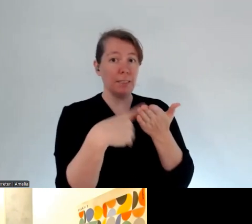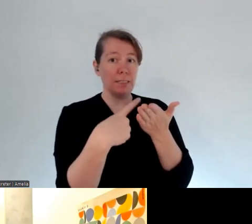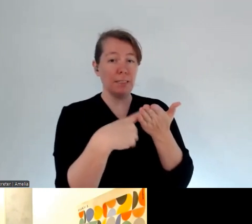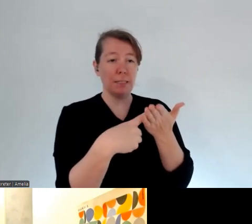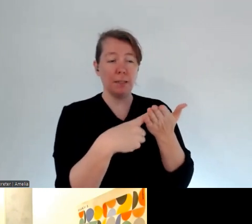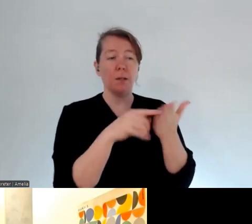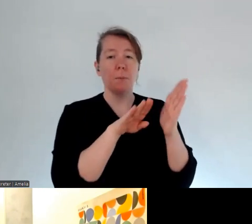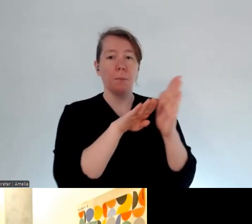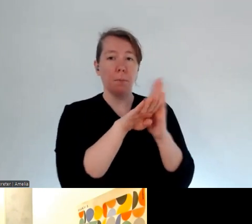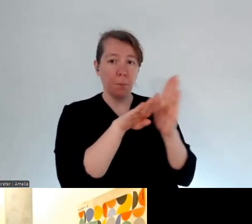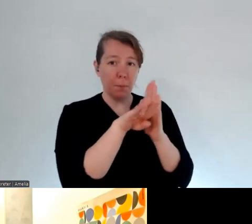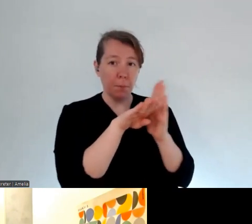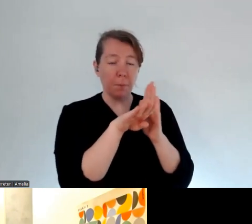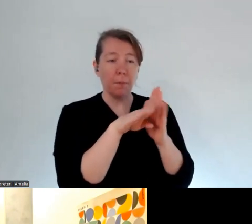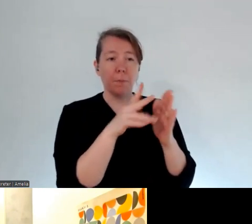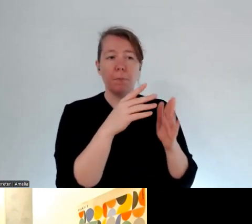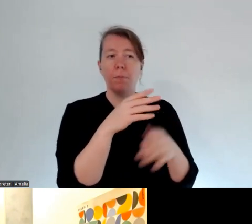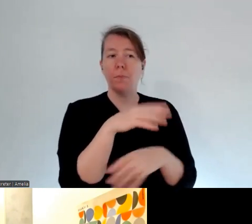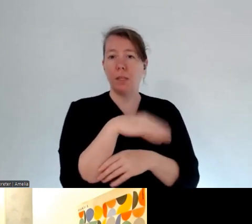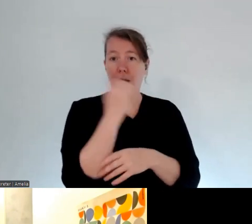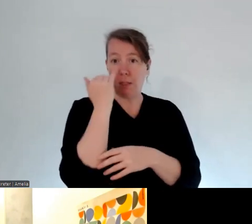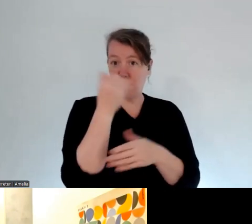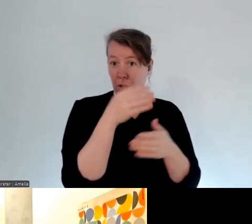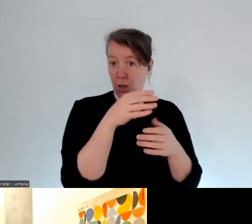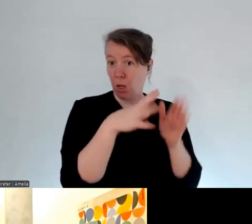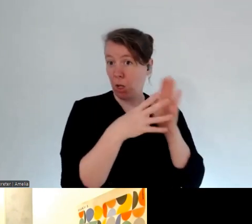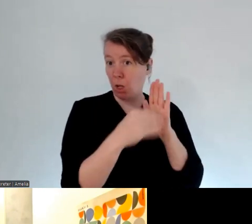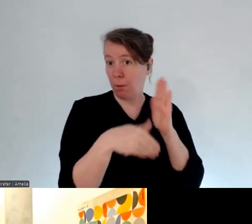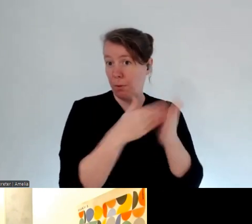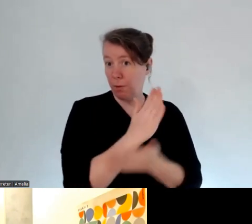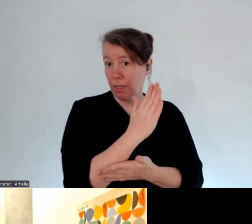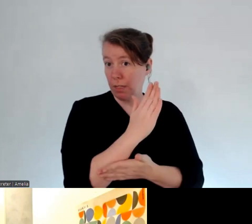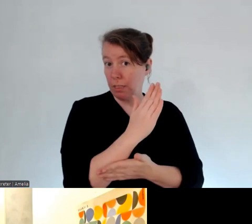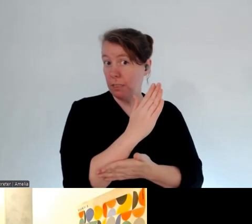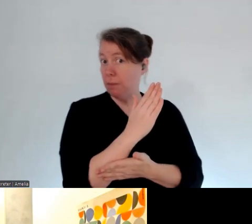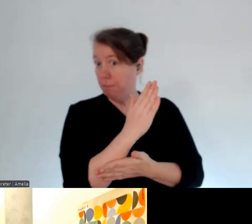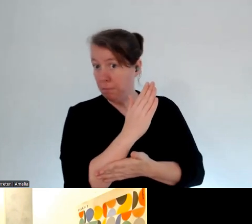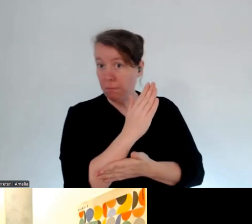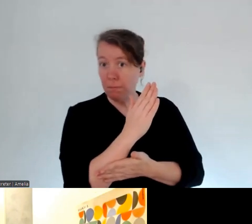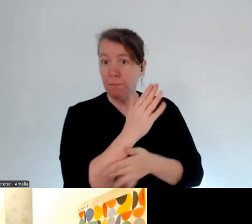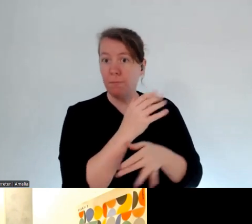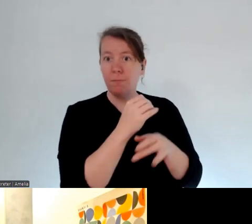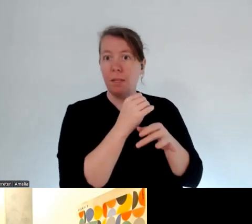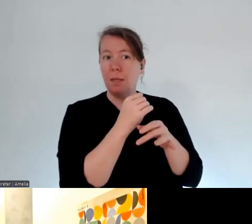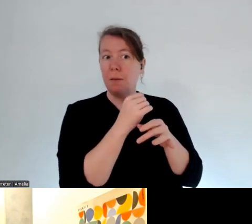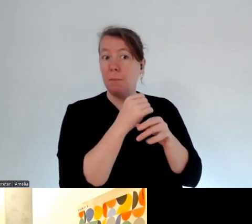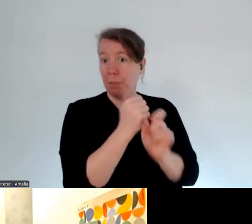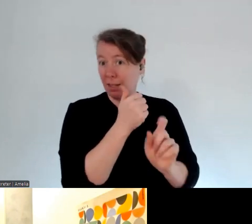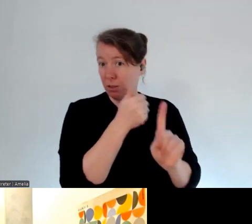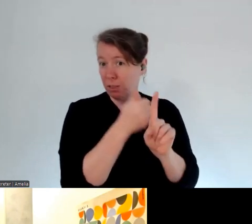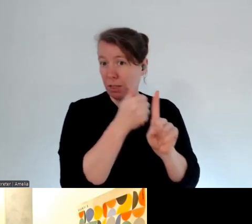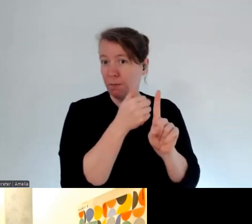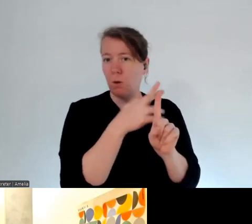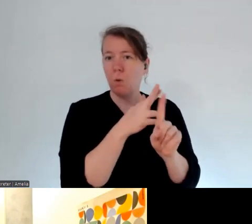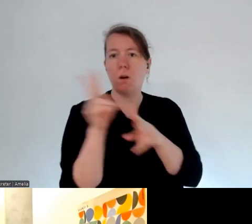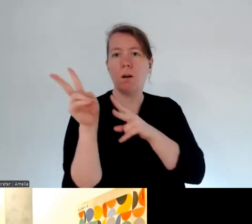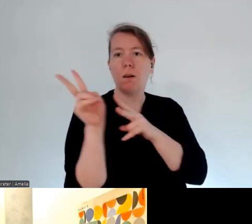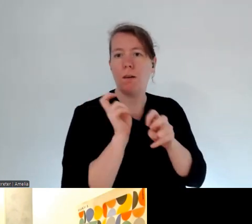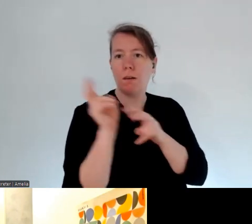I think a lot about copyright, um, are they making their own things, or are they using things that are under copyright,